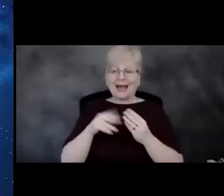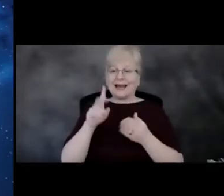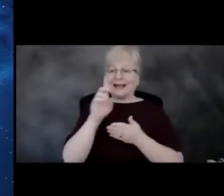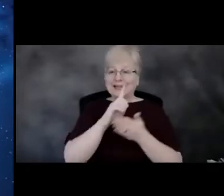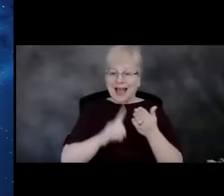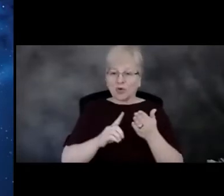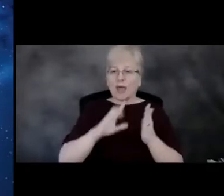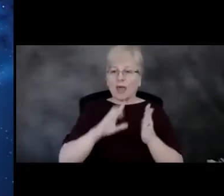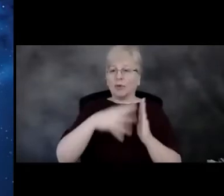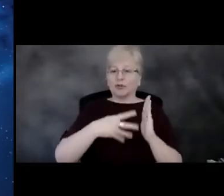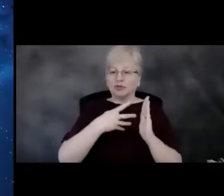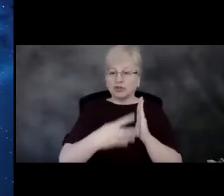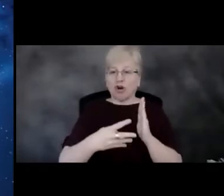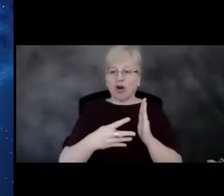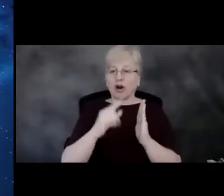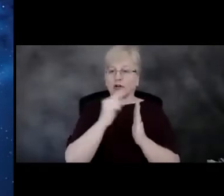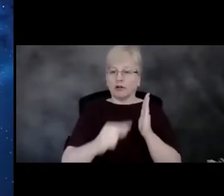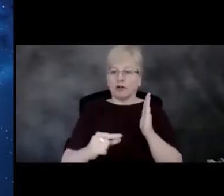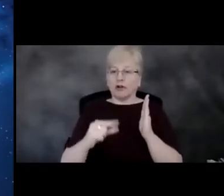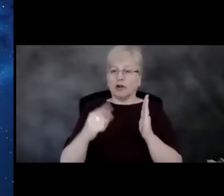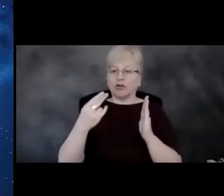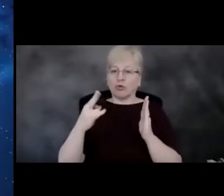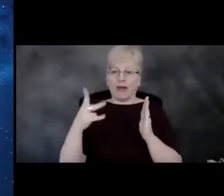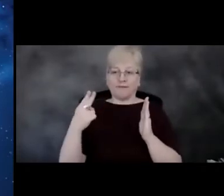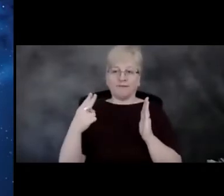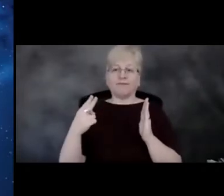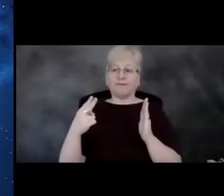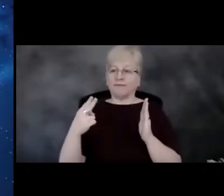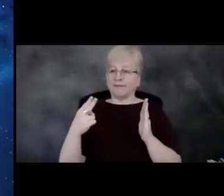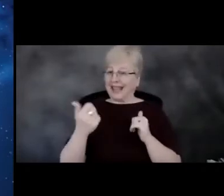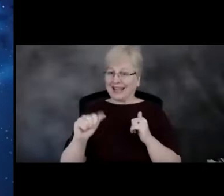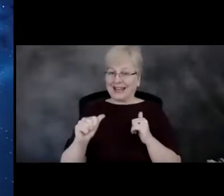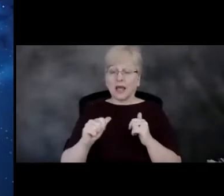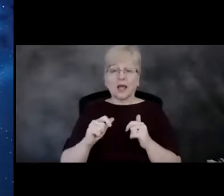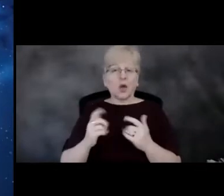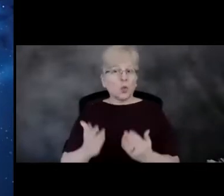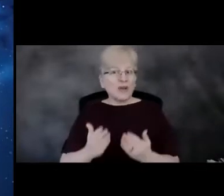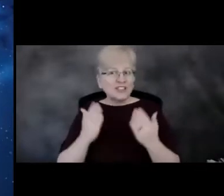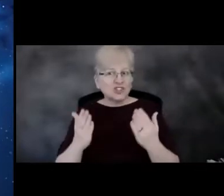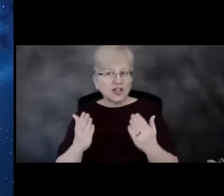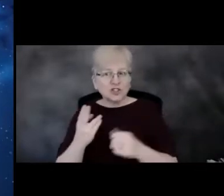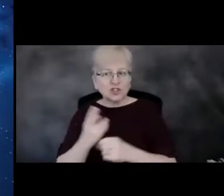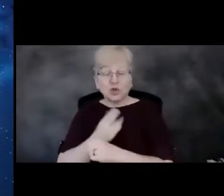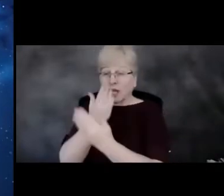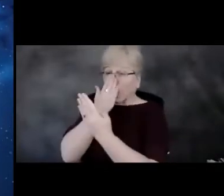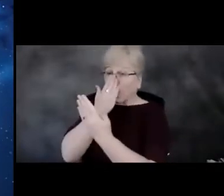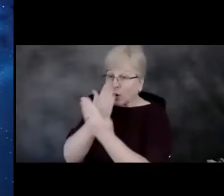16:51:37 We suggest that you create them in a good program for creating charts. If you